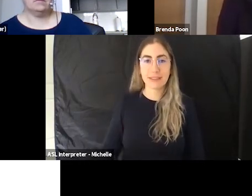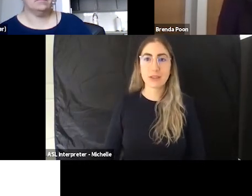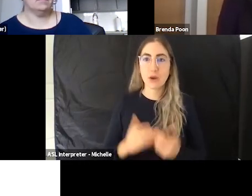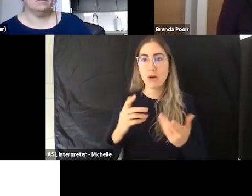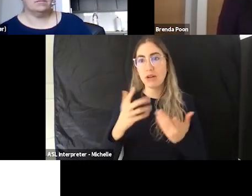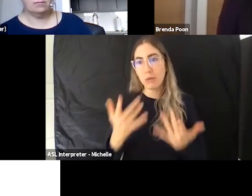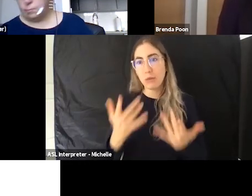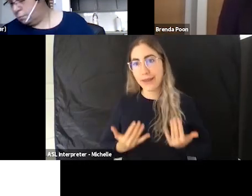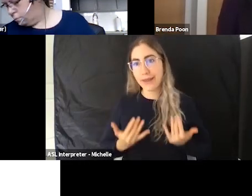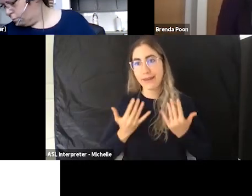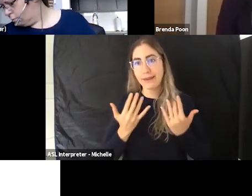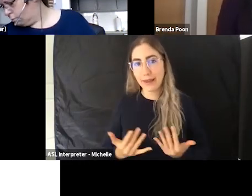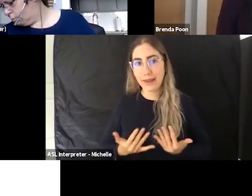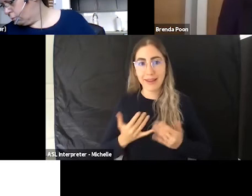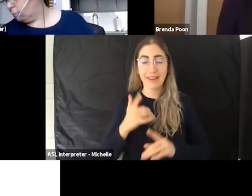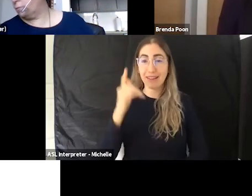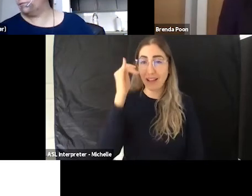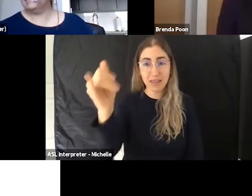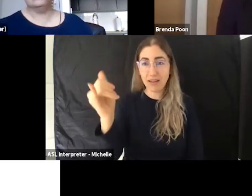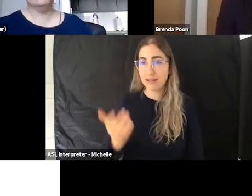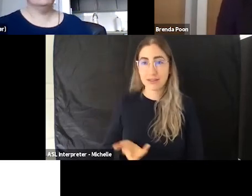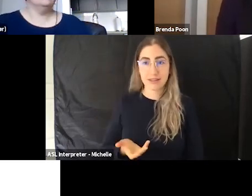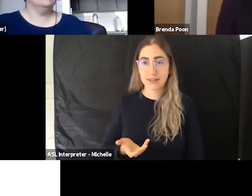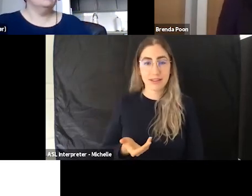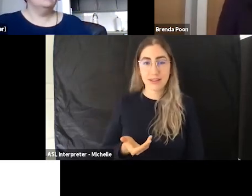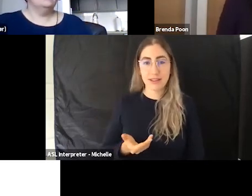SERVICE. AS WE